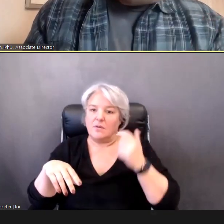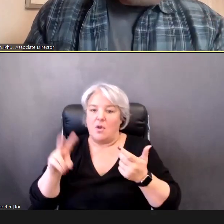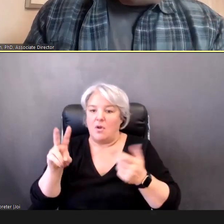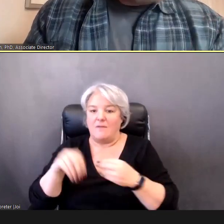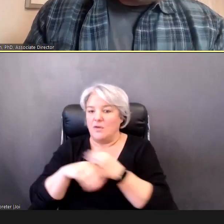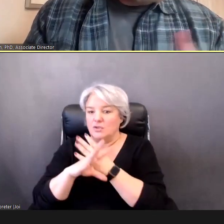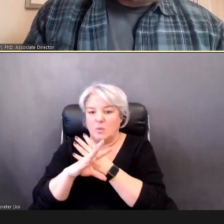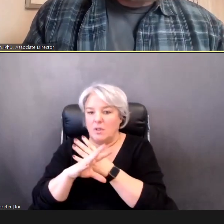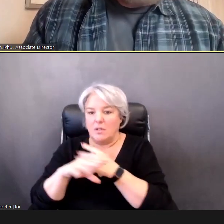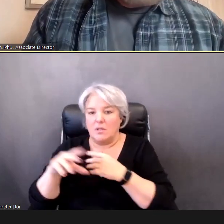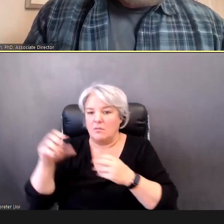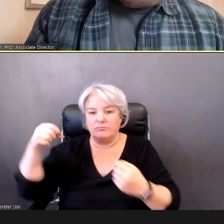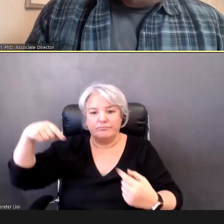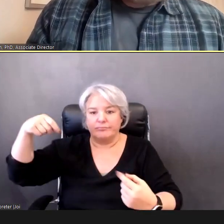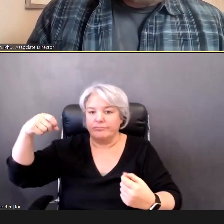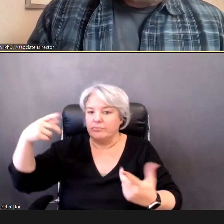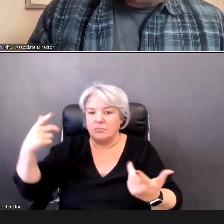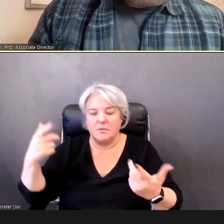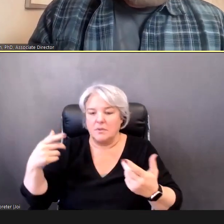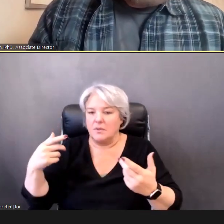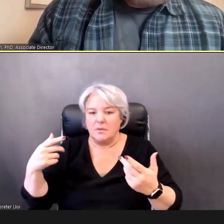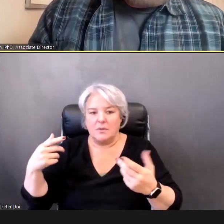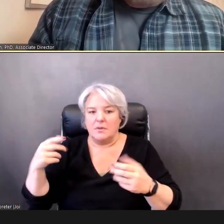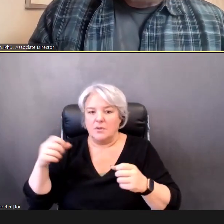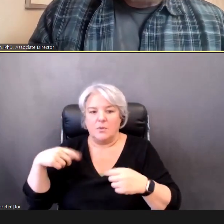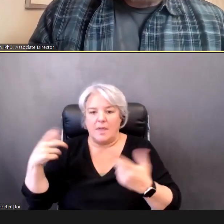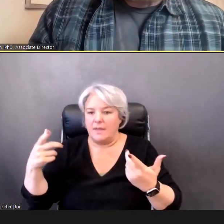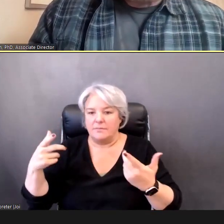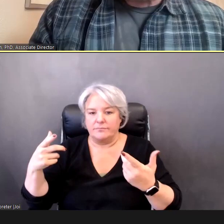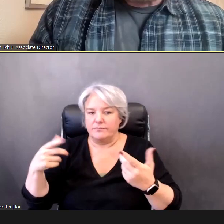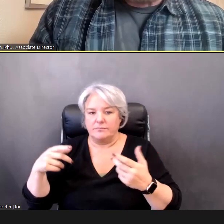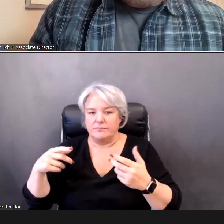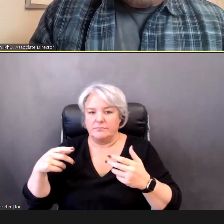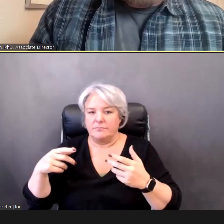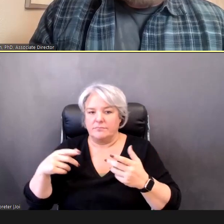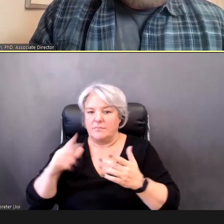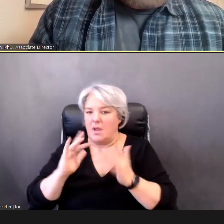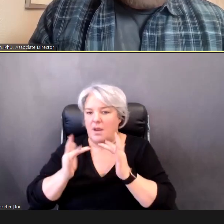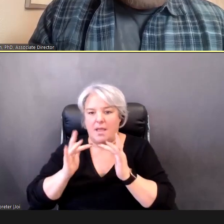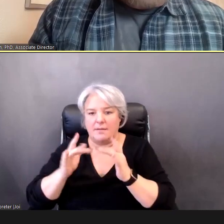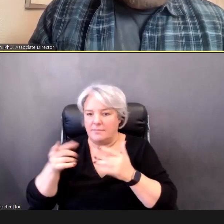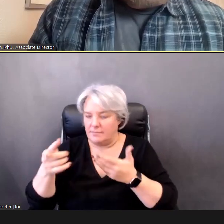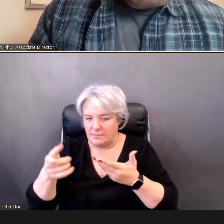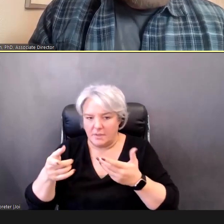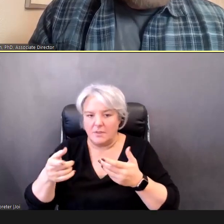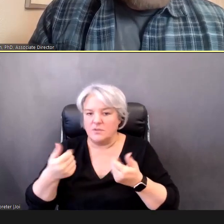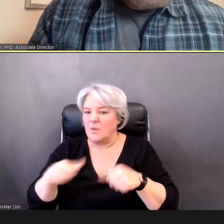allow you to um do the training whenever